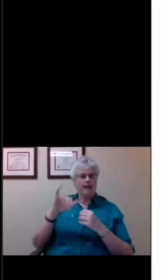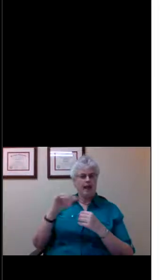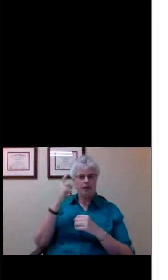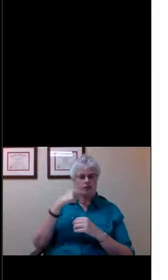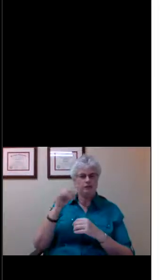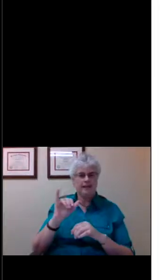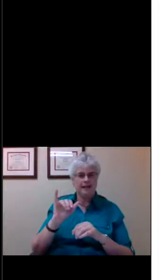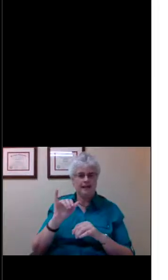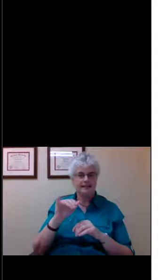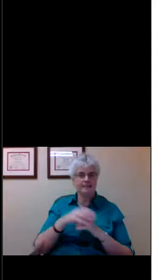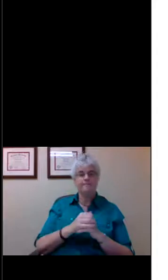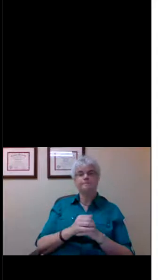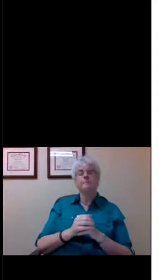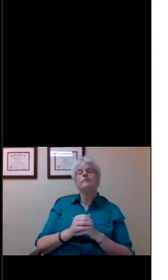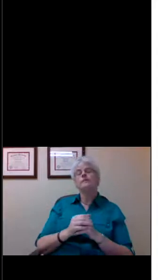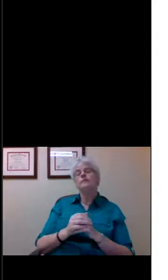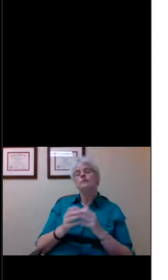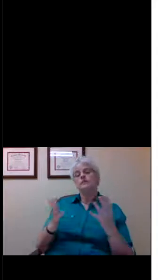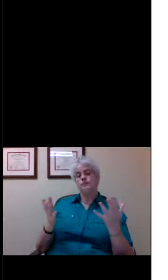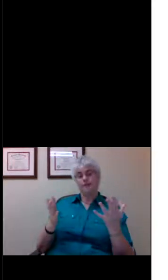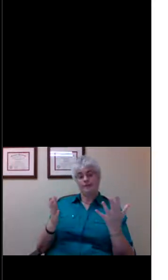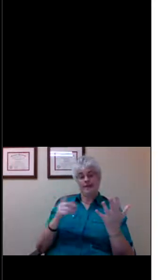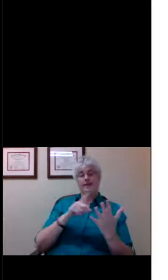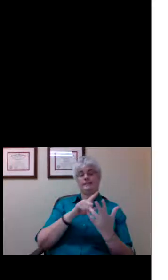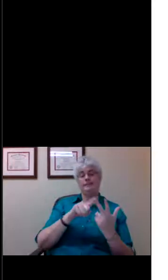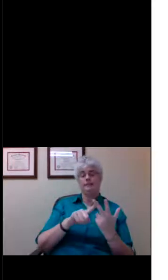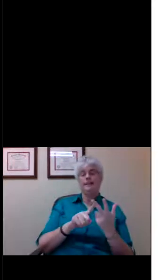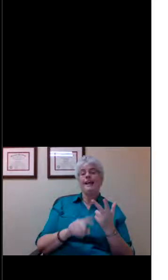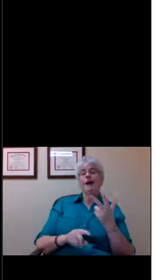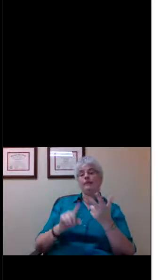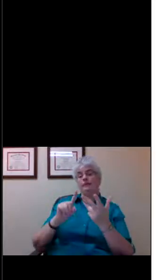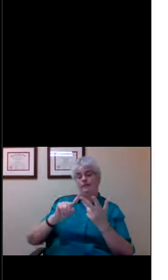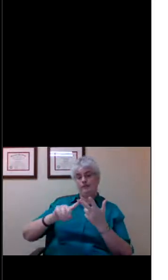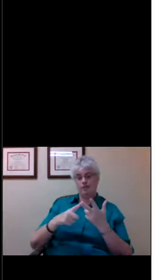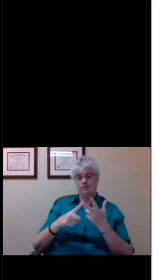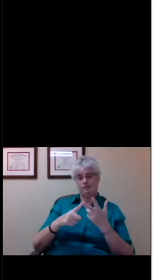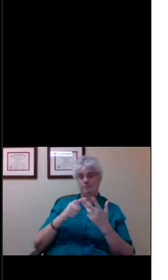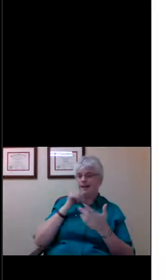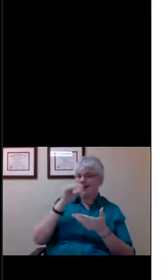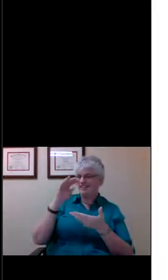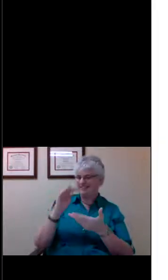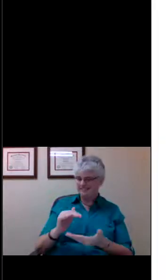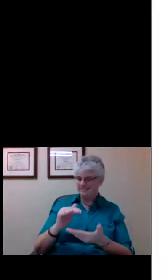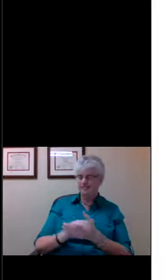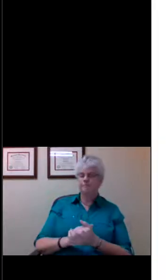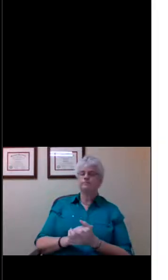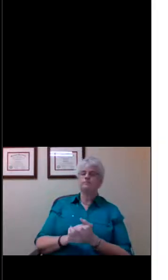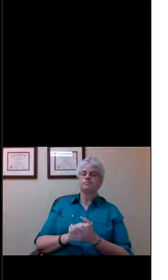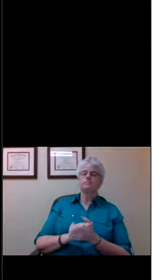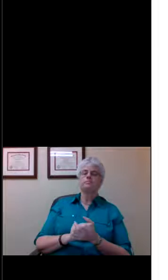so what that looks like for them. And then the third aspect, third but not